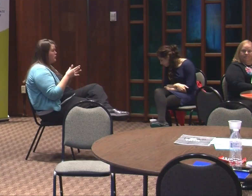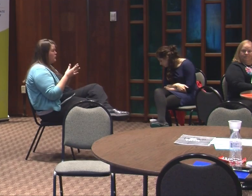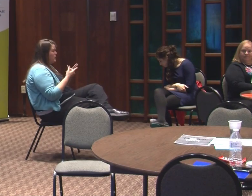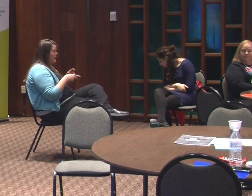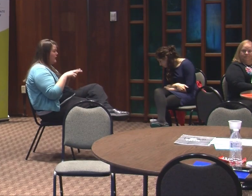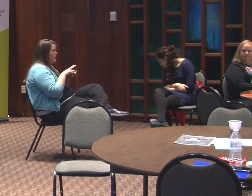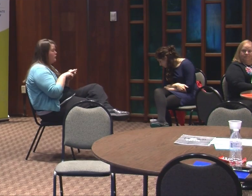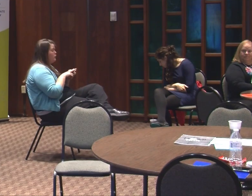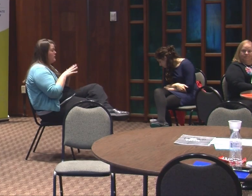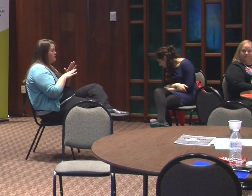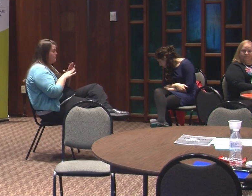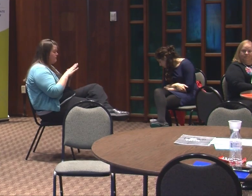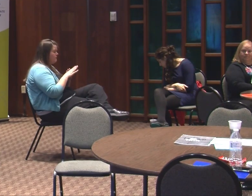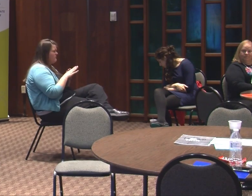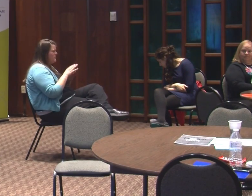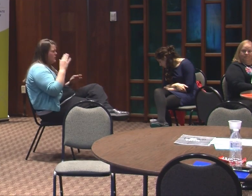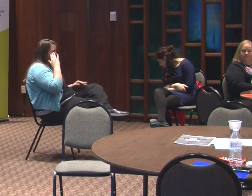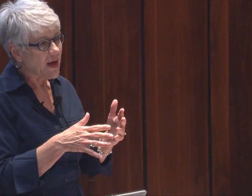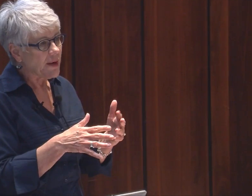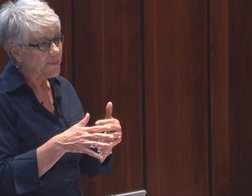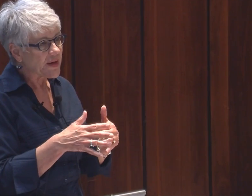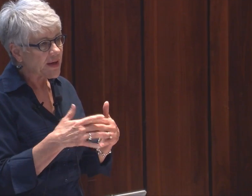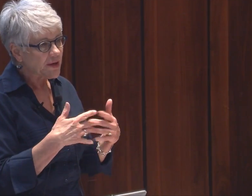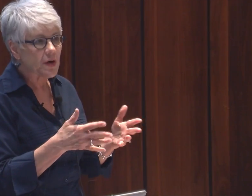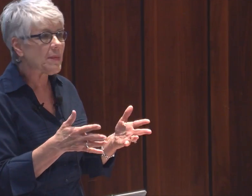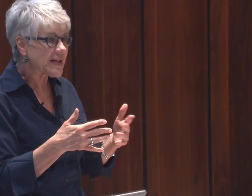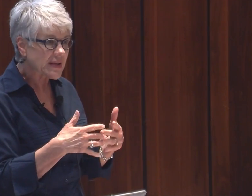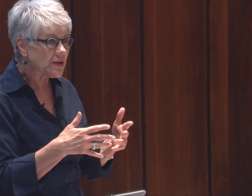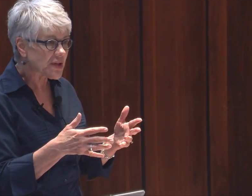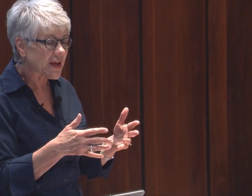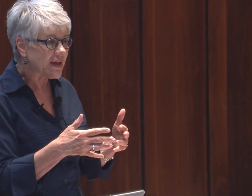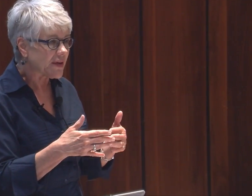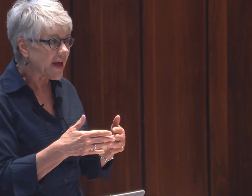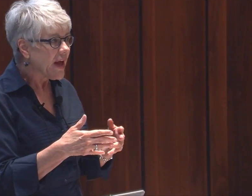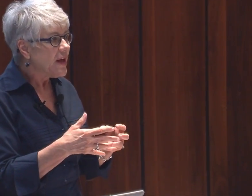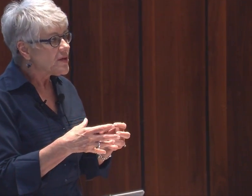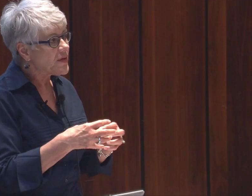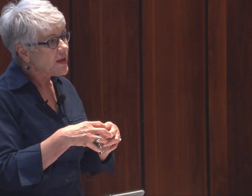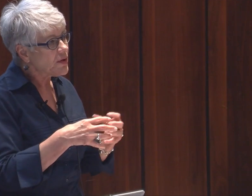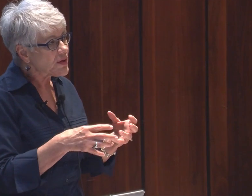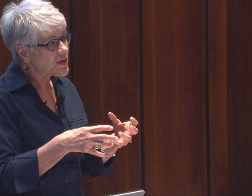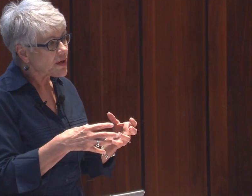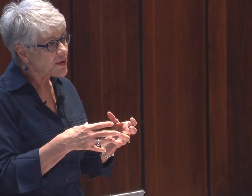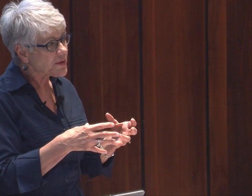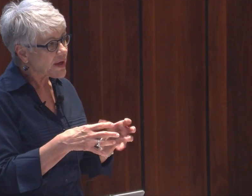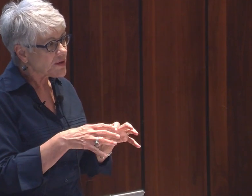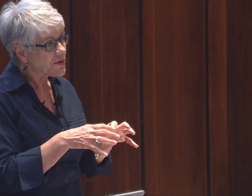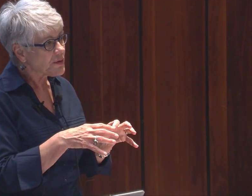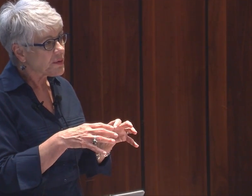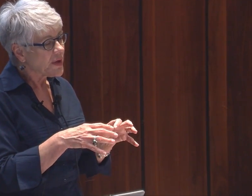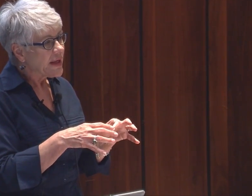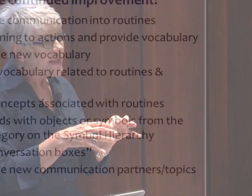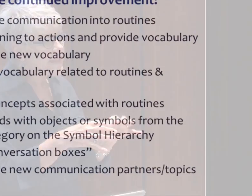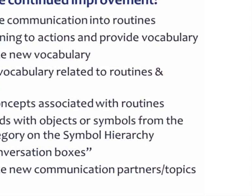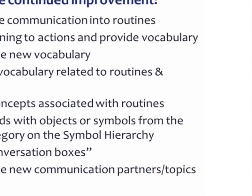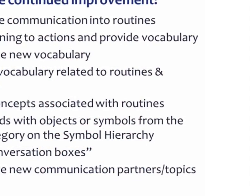Like the little girl that knows the Song, the "You are my Sunshine." Okay, so then you can start to try to teach some